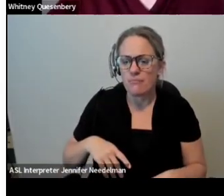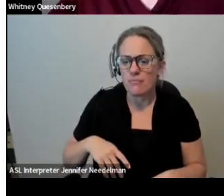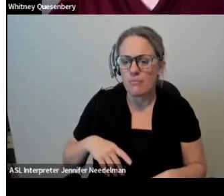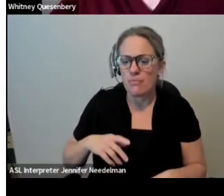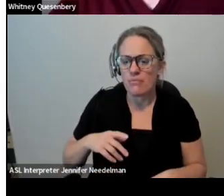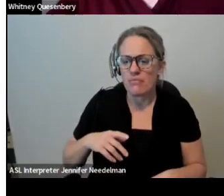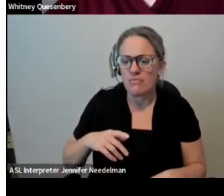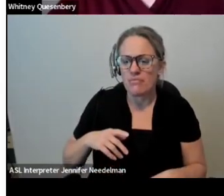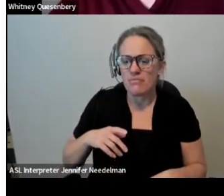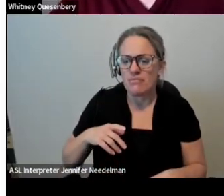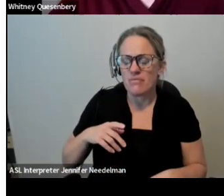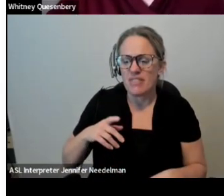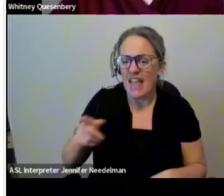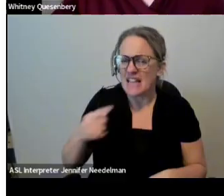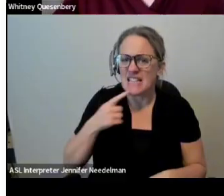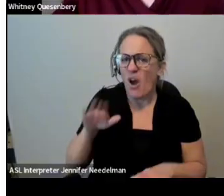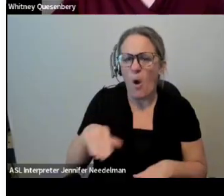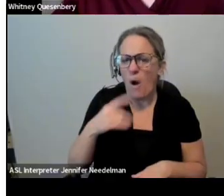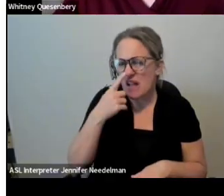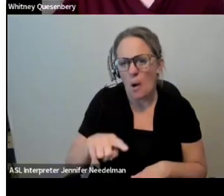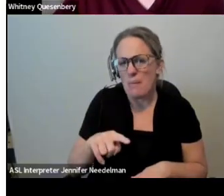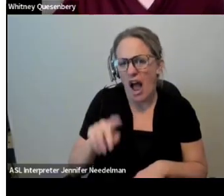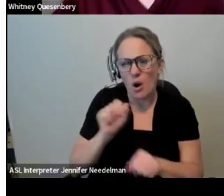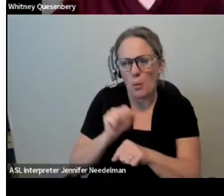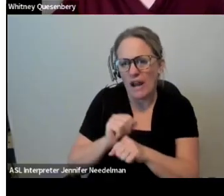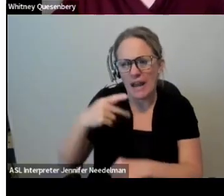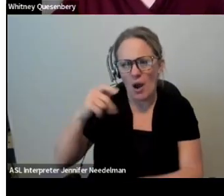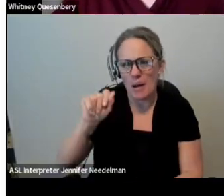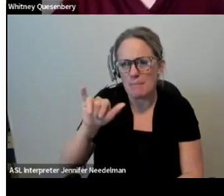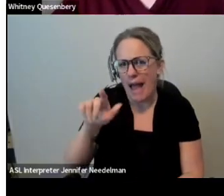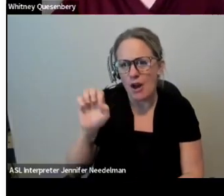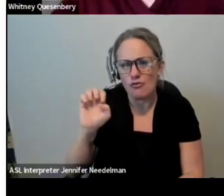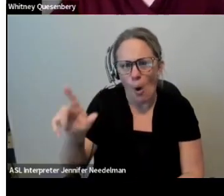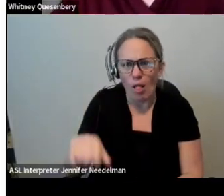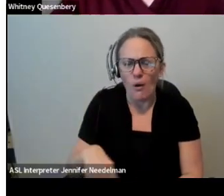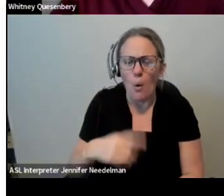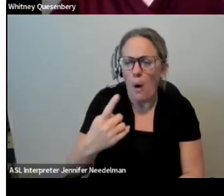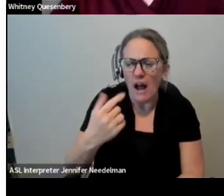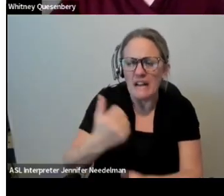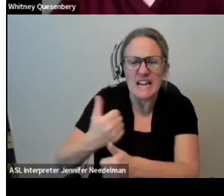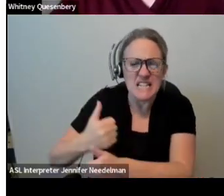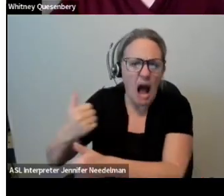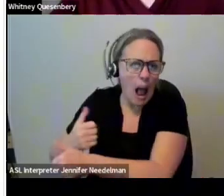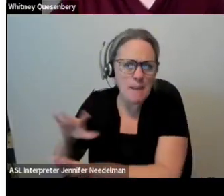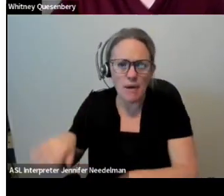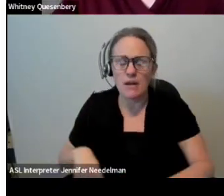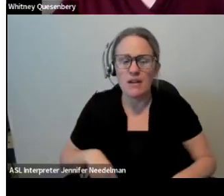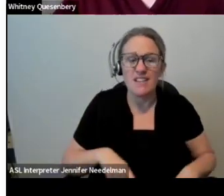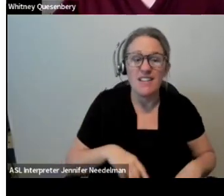But in companies that tipped over that boundary heading towards 20 or 30 people, they didn't want to have to do things one at a time.